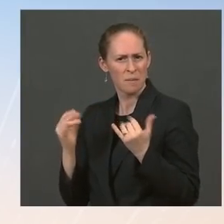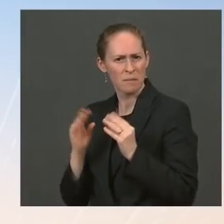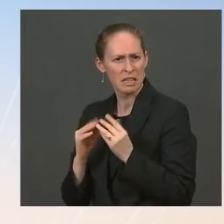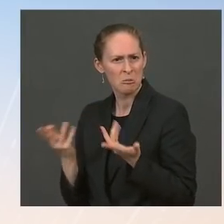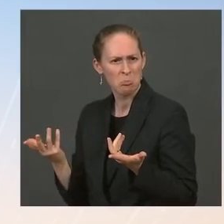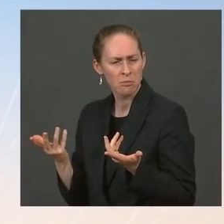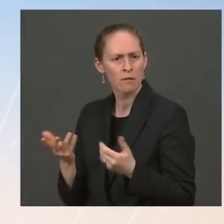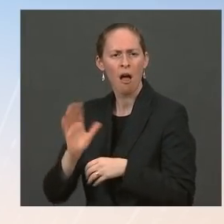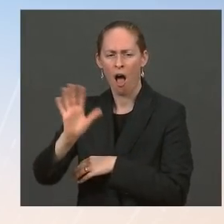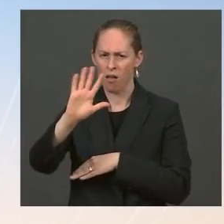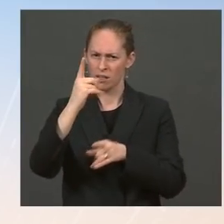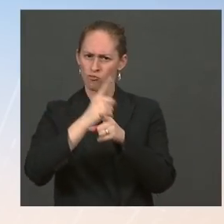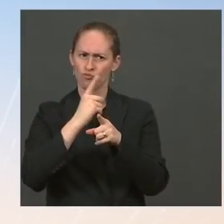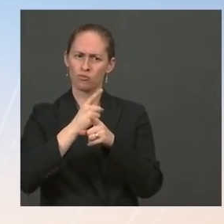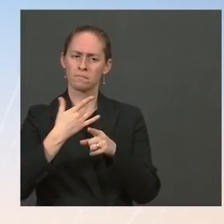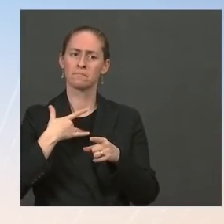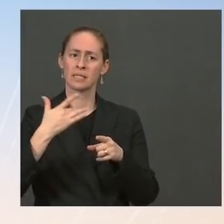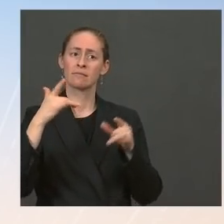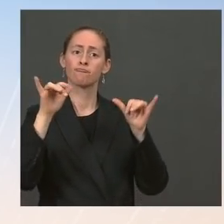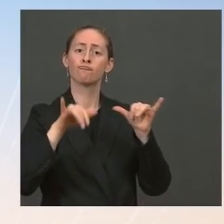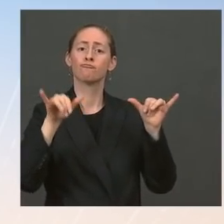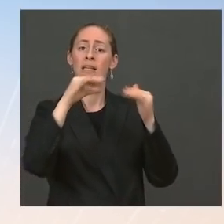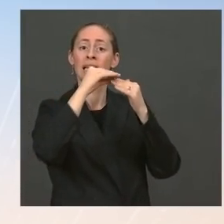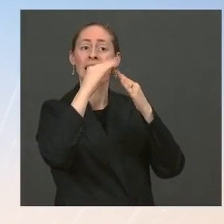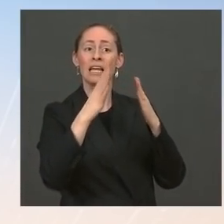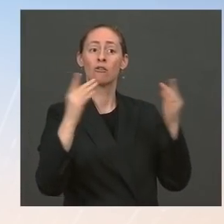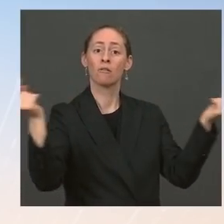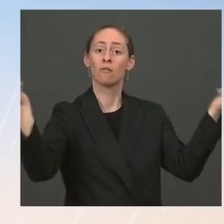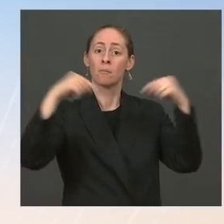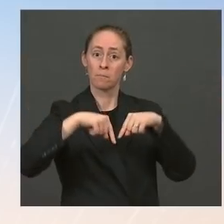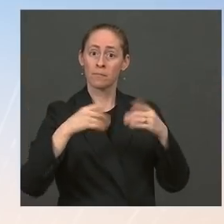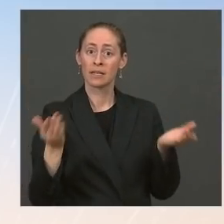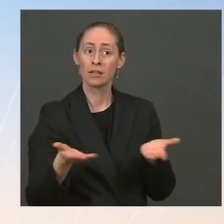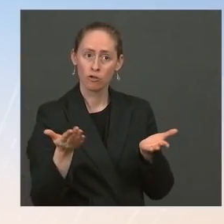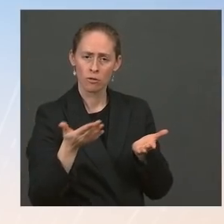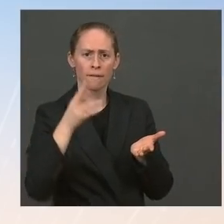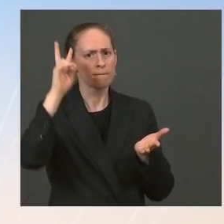to have meetings with the Vice President, as well as the President. Certainly there -- there are overlaps of discussions,